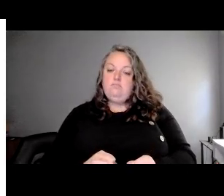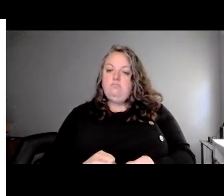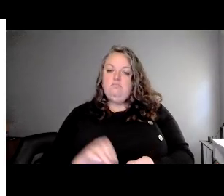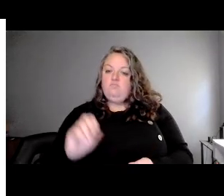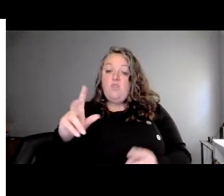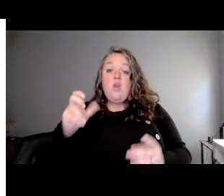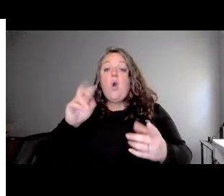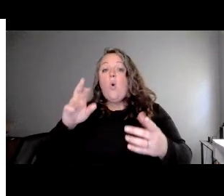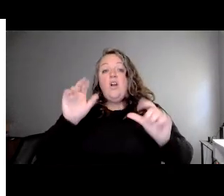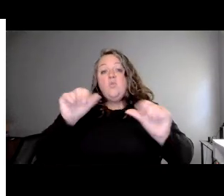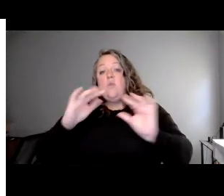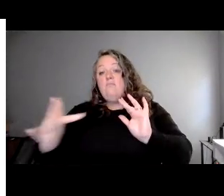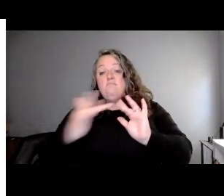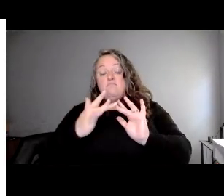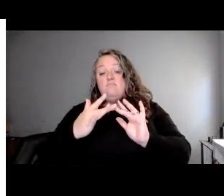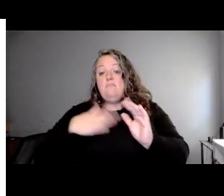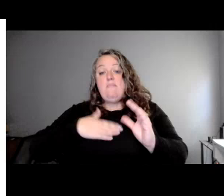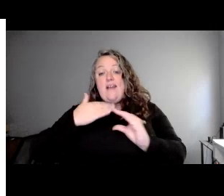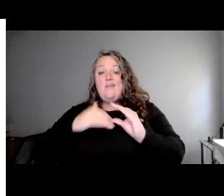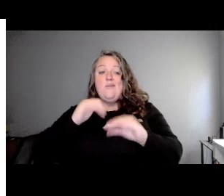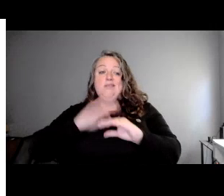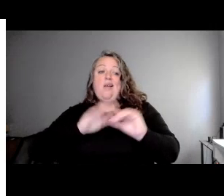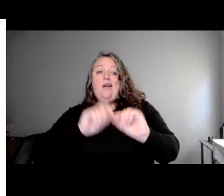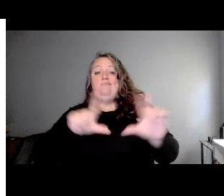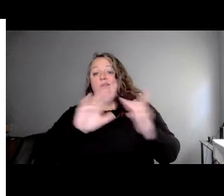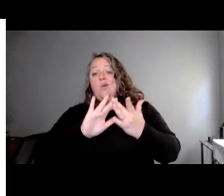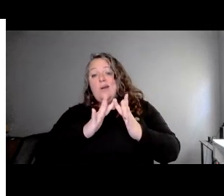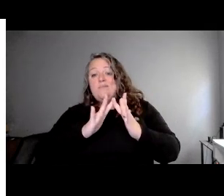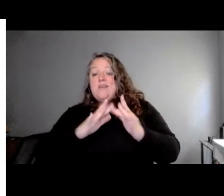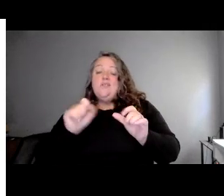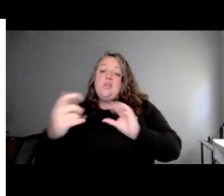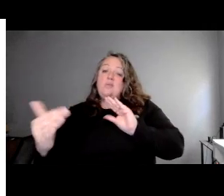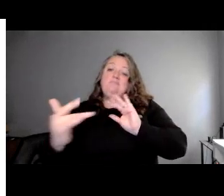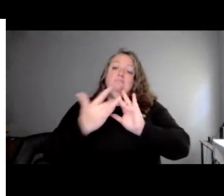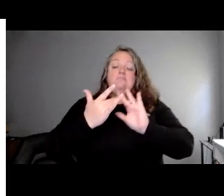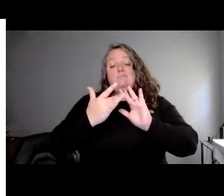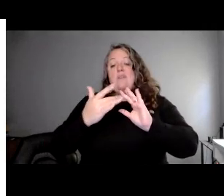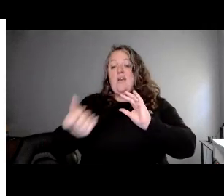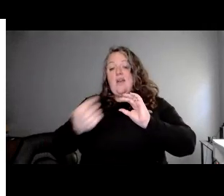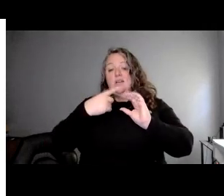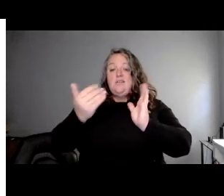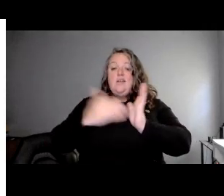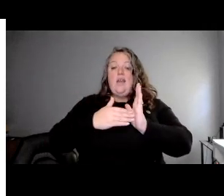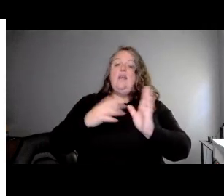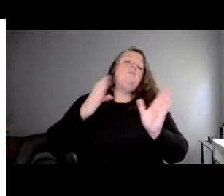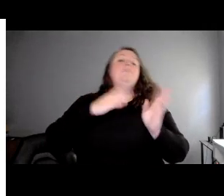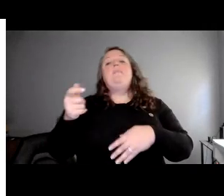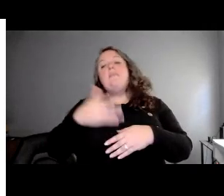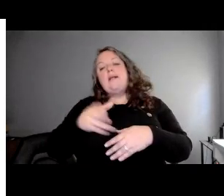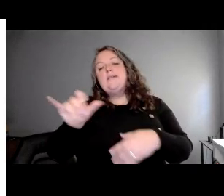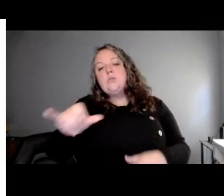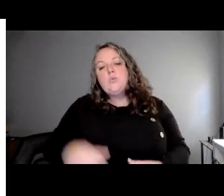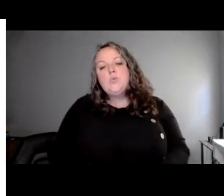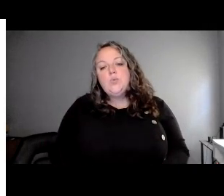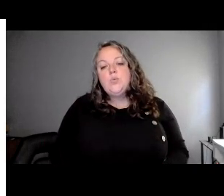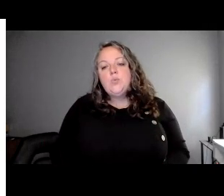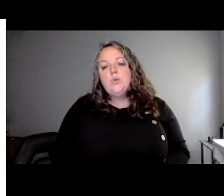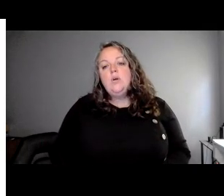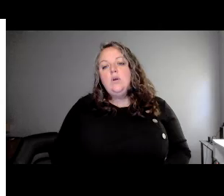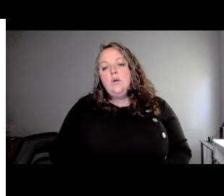directly. You have my email is on the website and the the plan. Thank you.